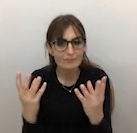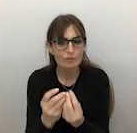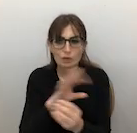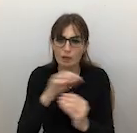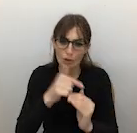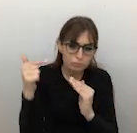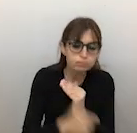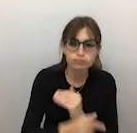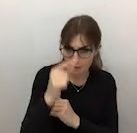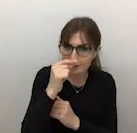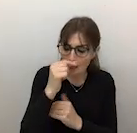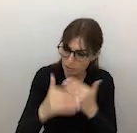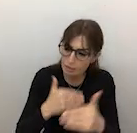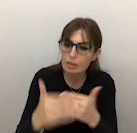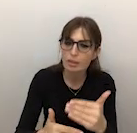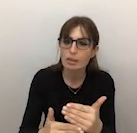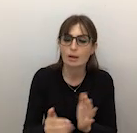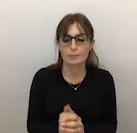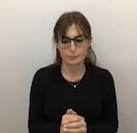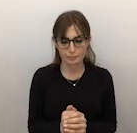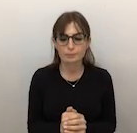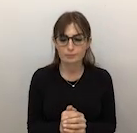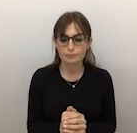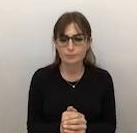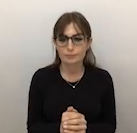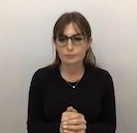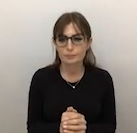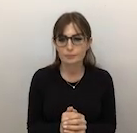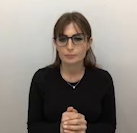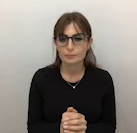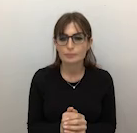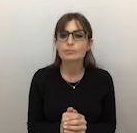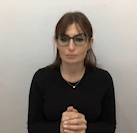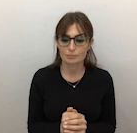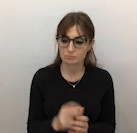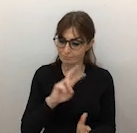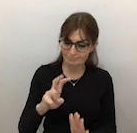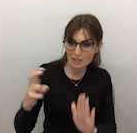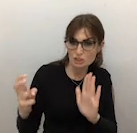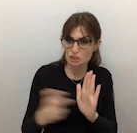and when they become due and payable. This is known as the solvency declaration. Authorising the signing